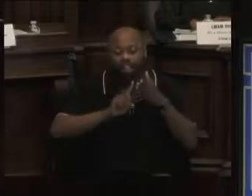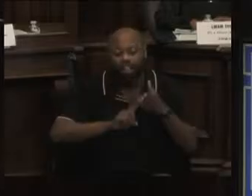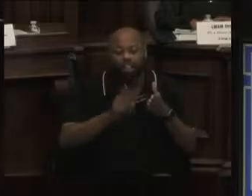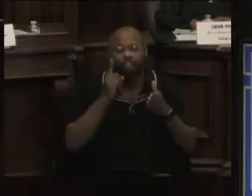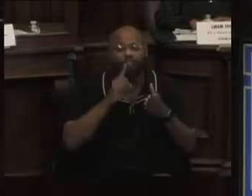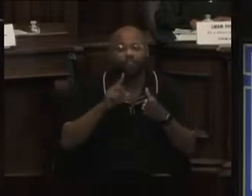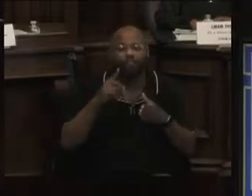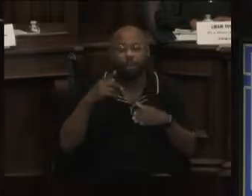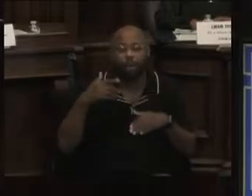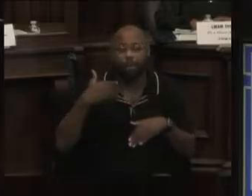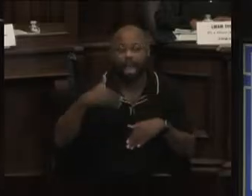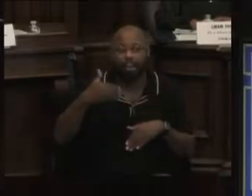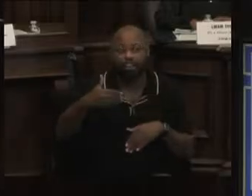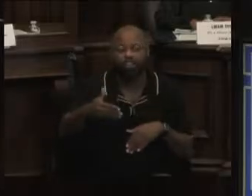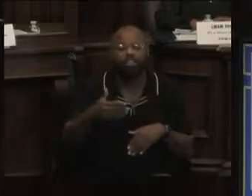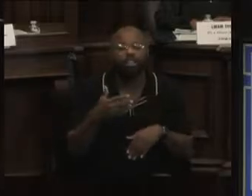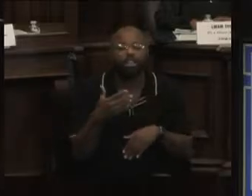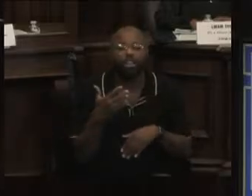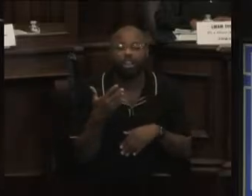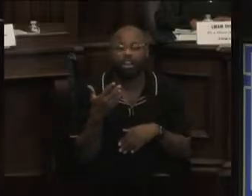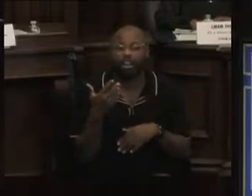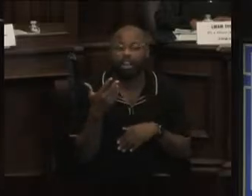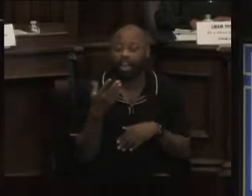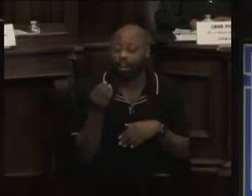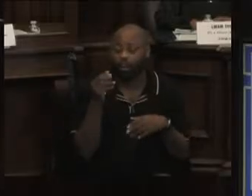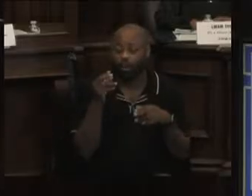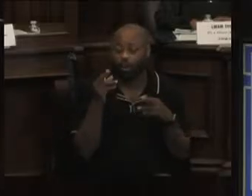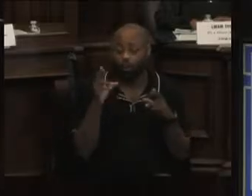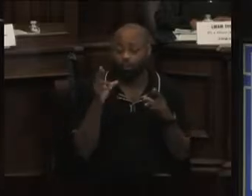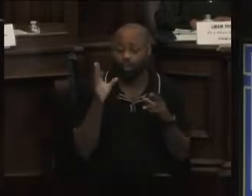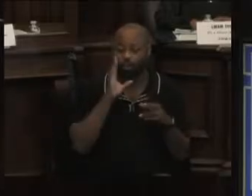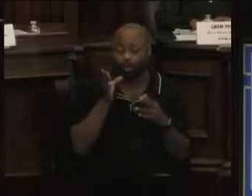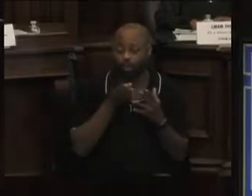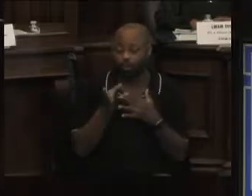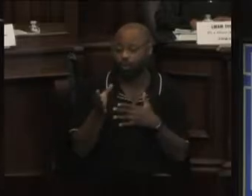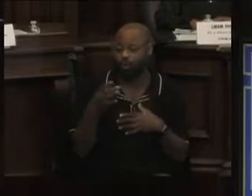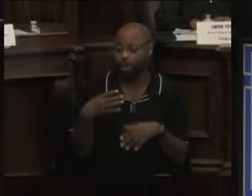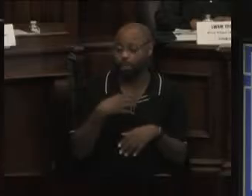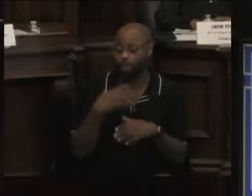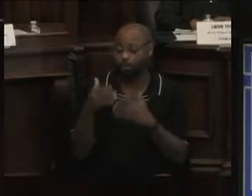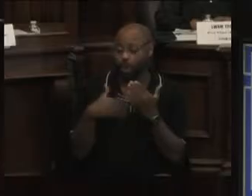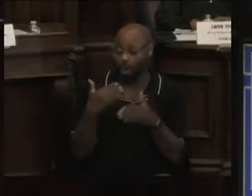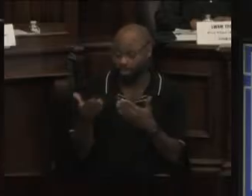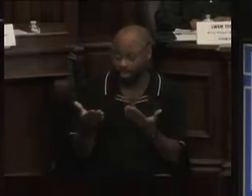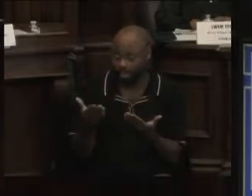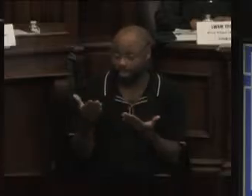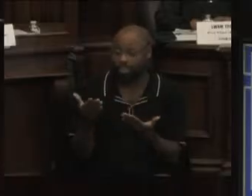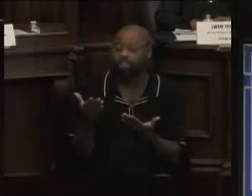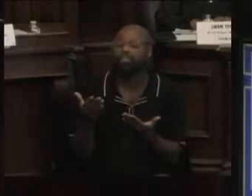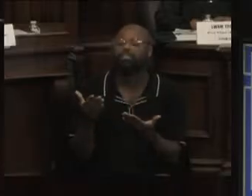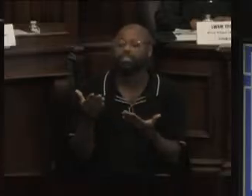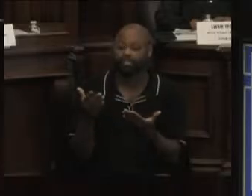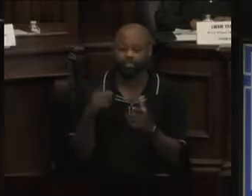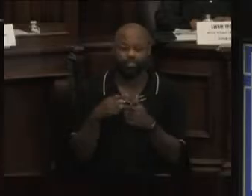investigate it, we can again look for patterns. And